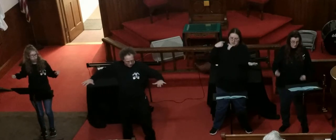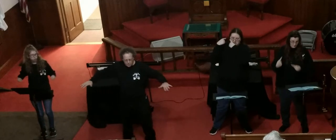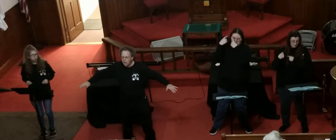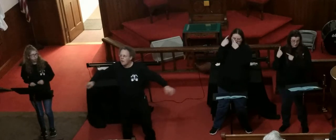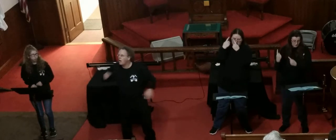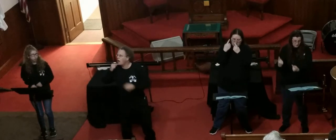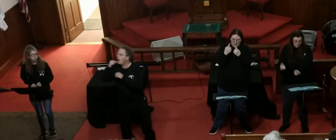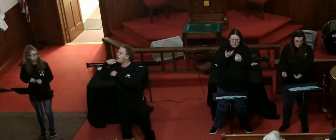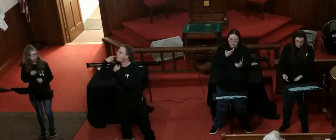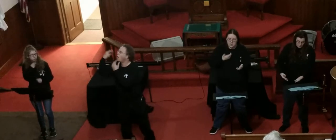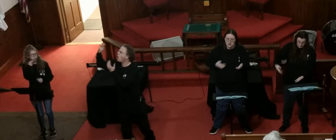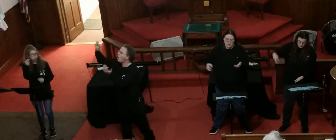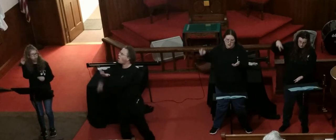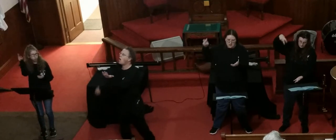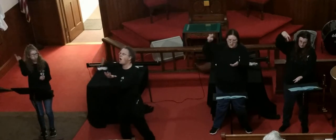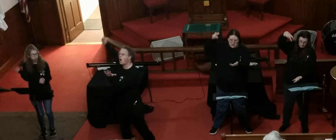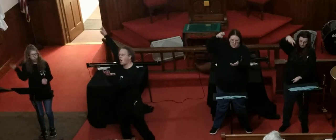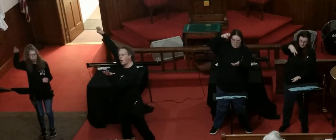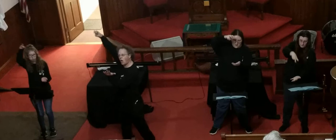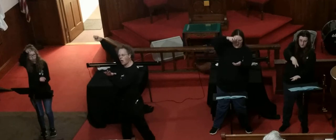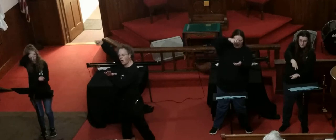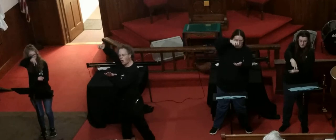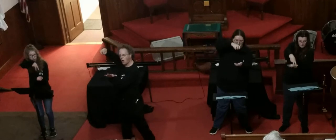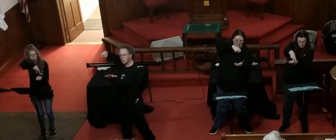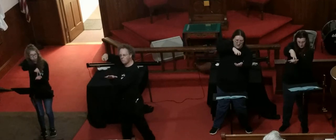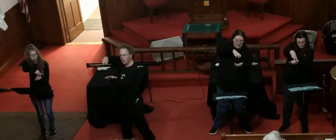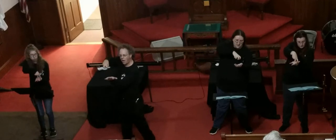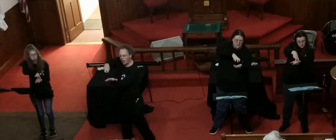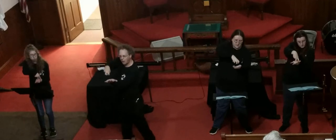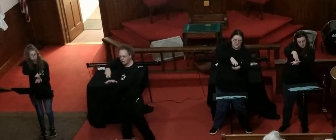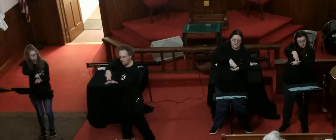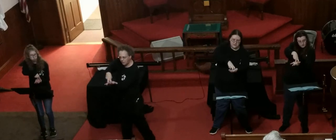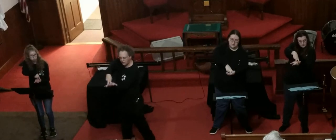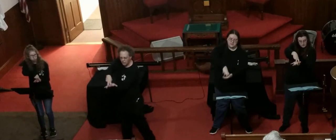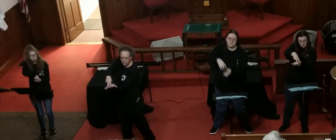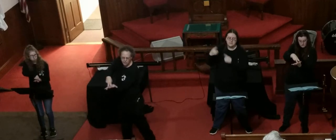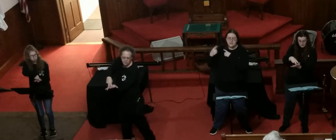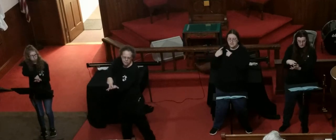Till I'm on my knees